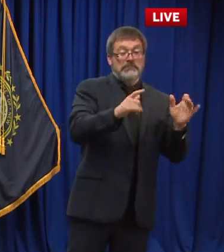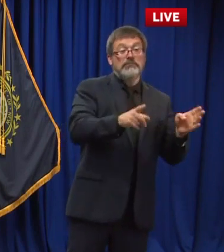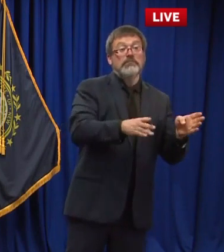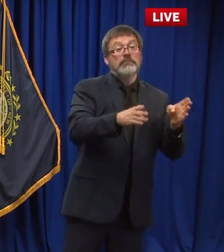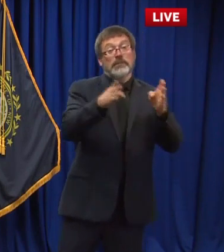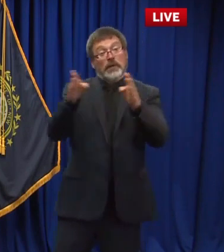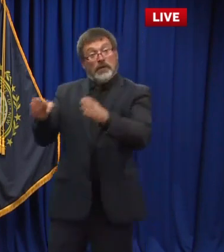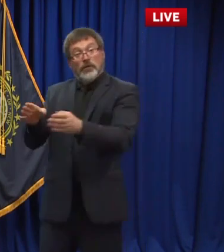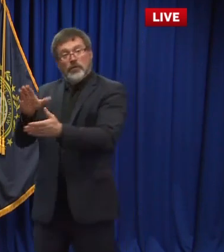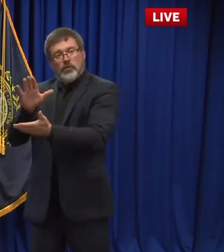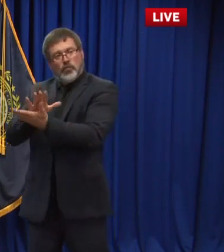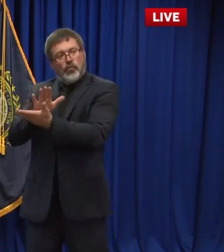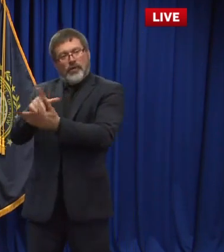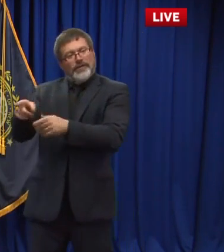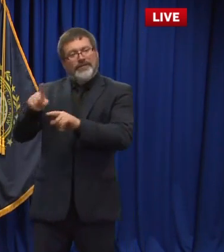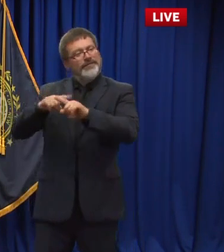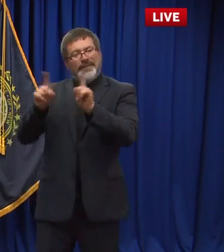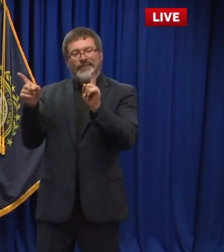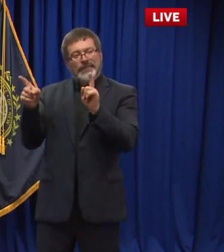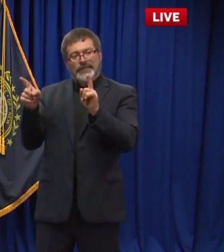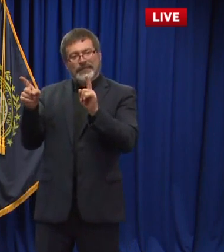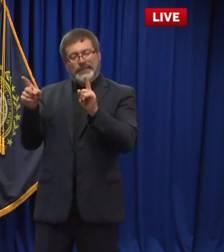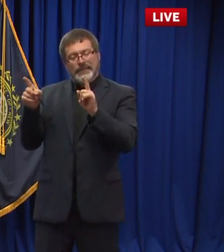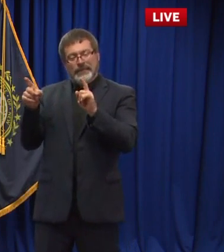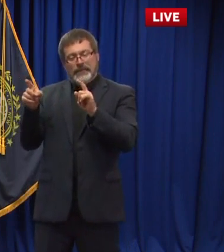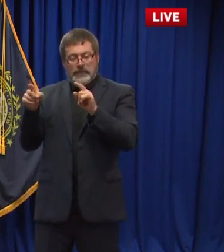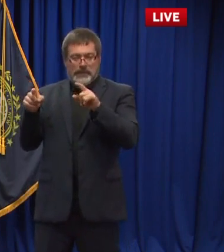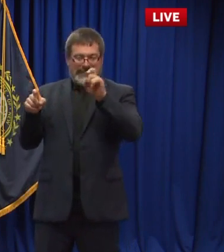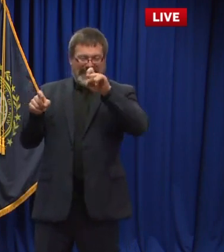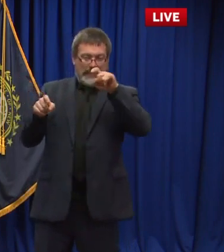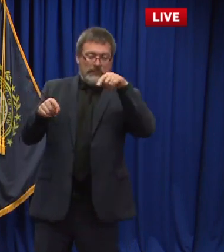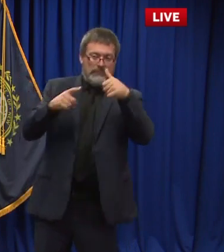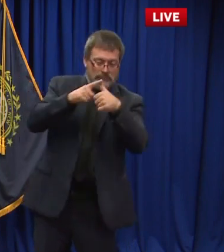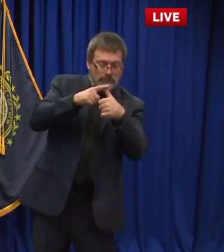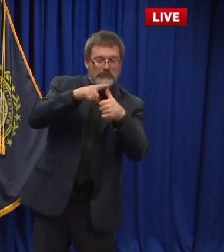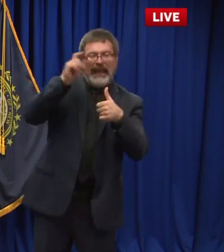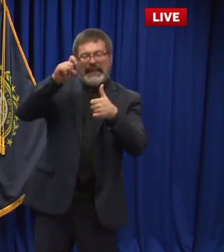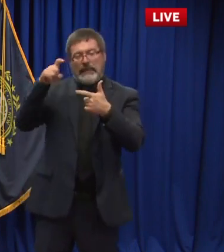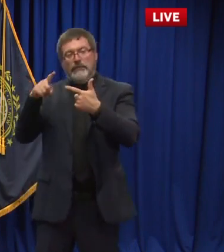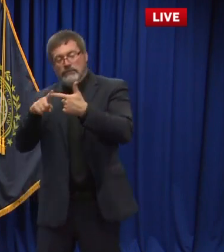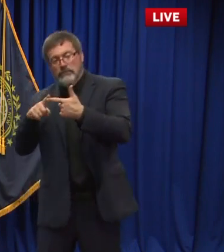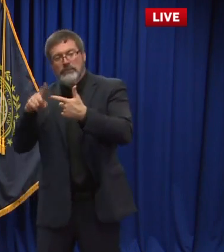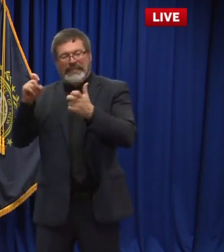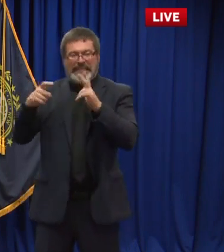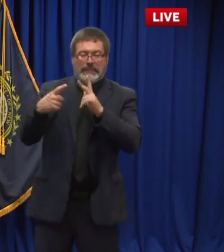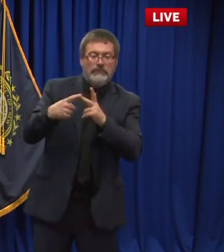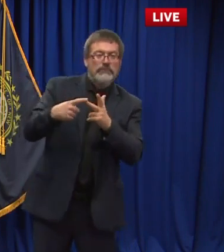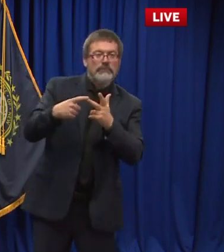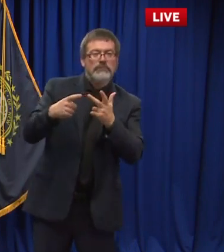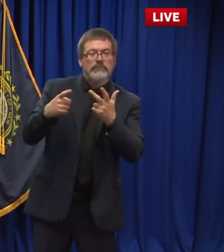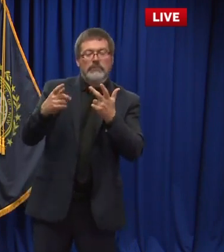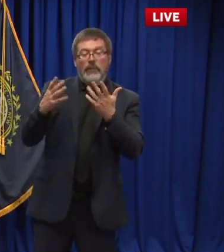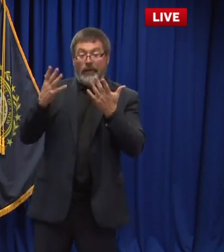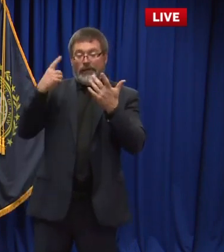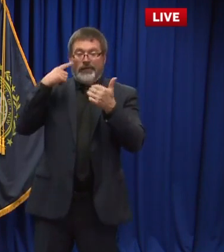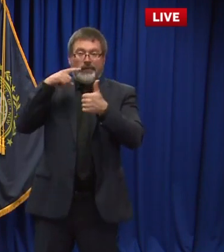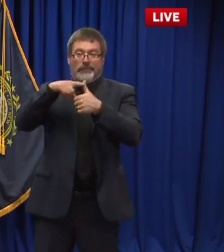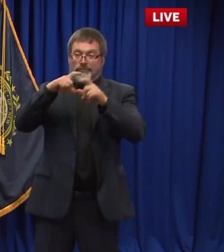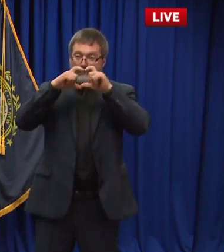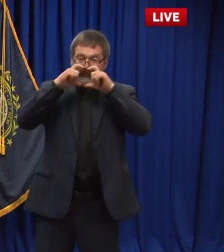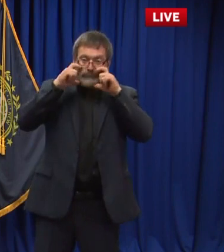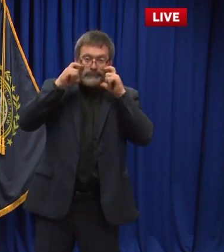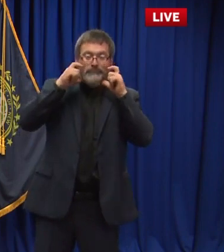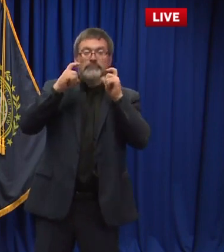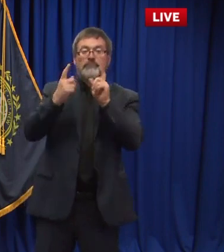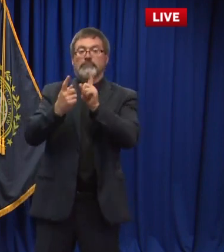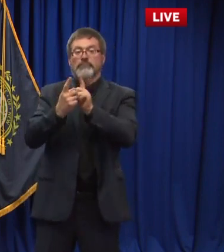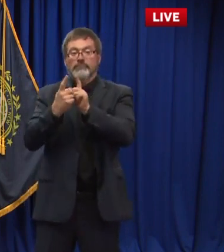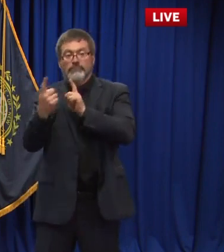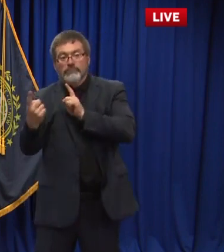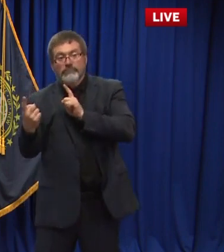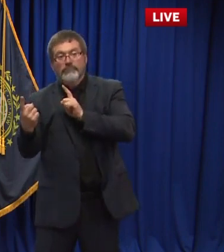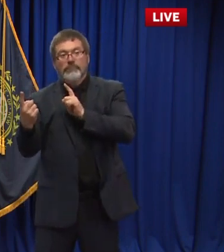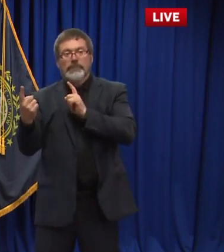WE TALK ABOUT PLAYERS OR PROTECTION OR LETTERS OF INTERVENTION IN THE GUIDANCE THAT IS PUT OUT WITH SCHOOLS OR ANY OTHER BUSINESS.